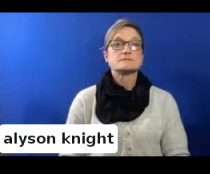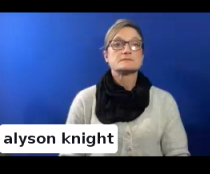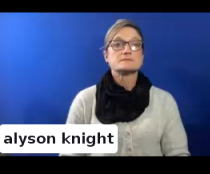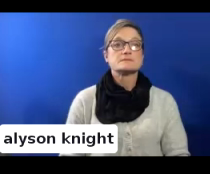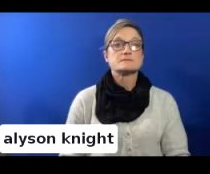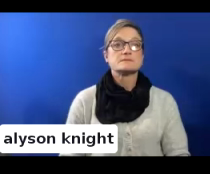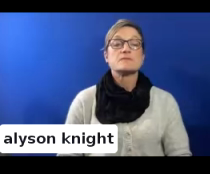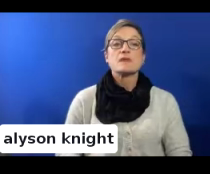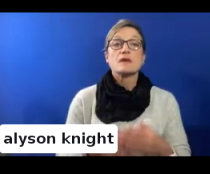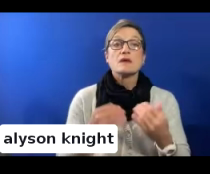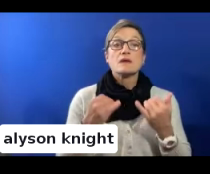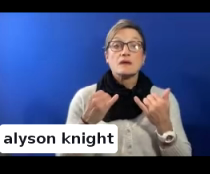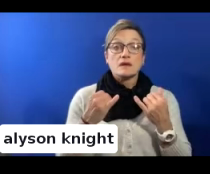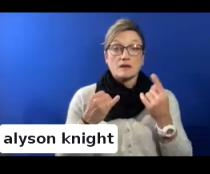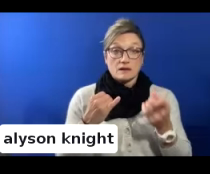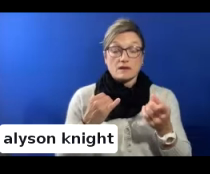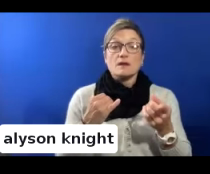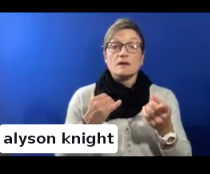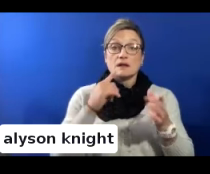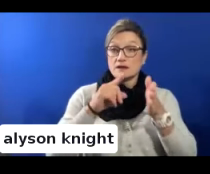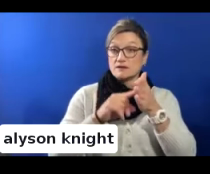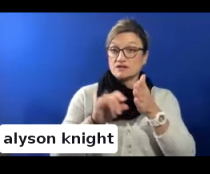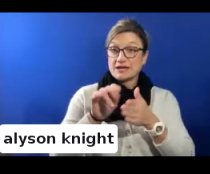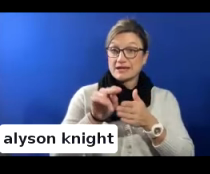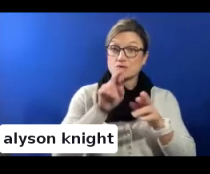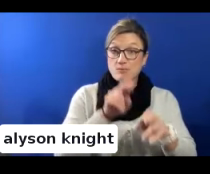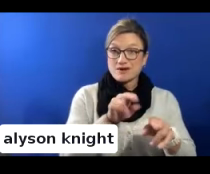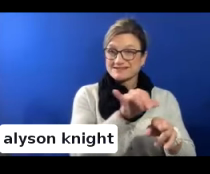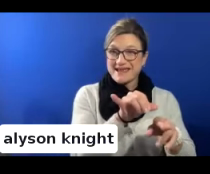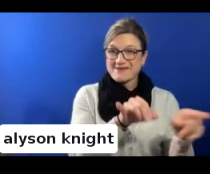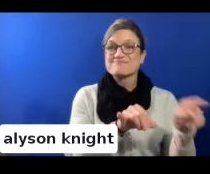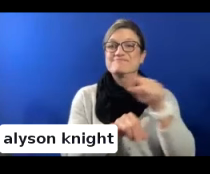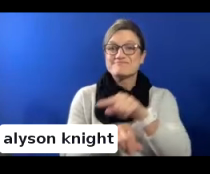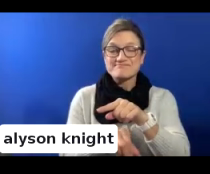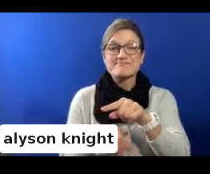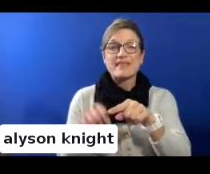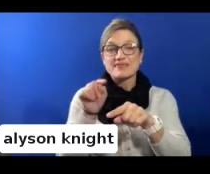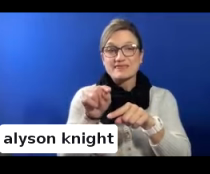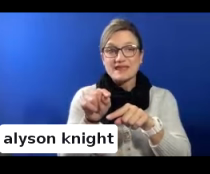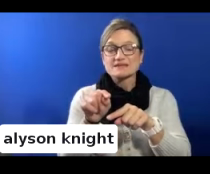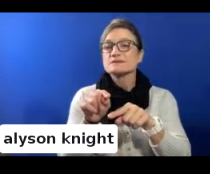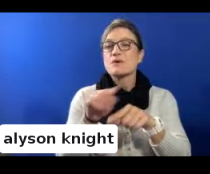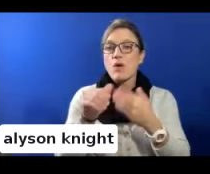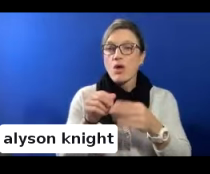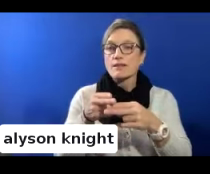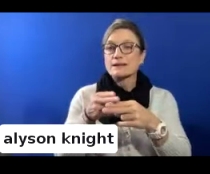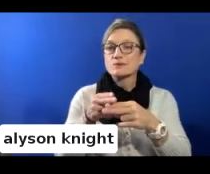As with the check-in reports, similar to that, all interim questions are the same.